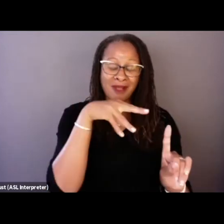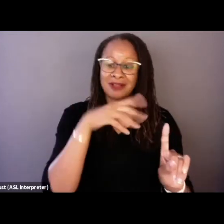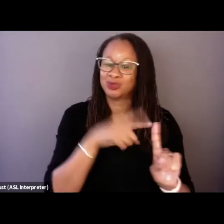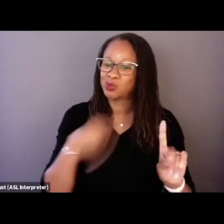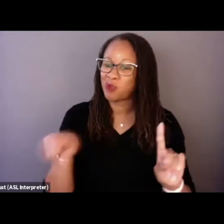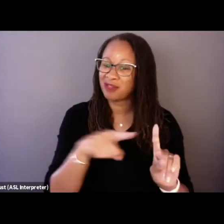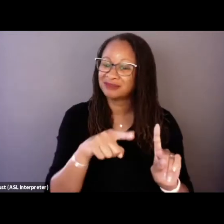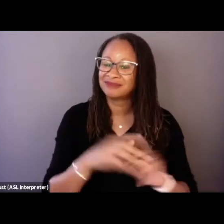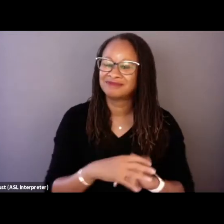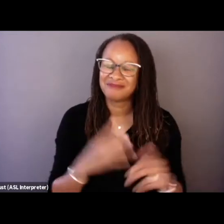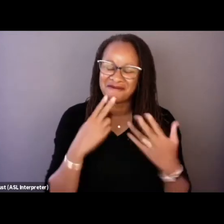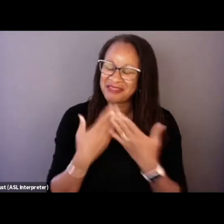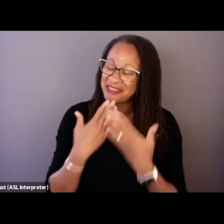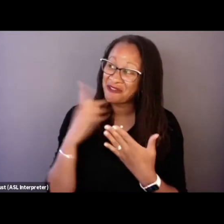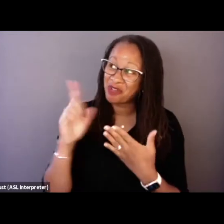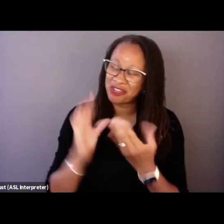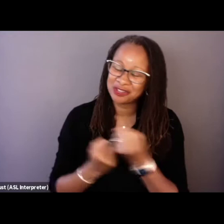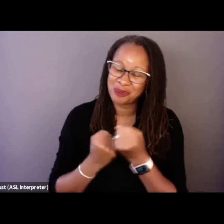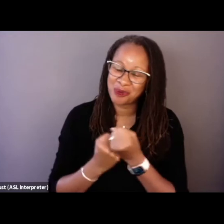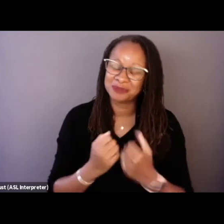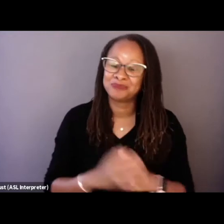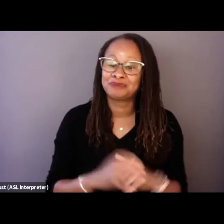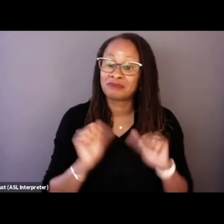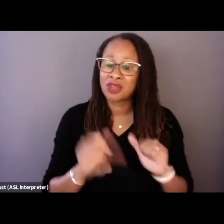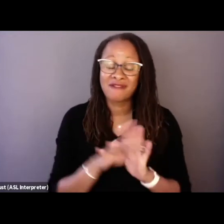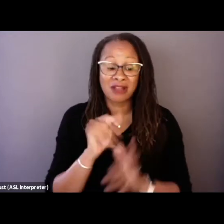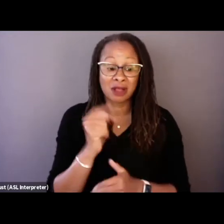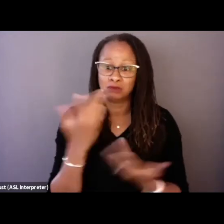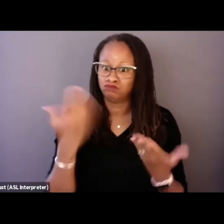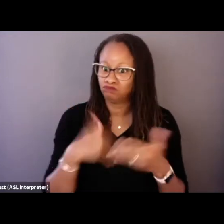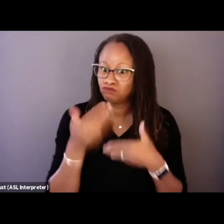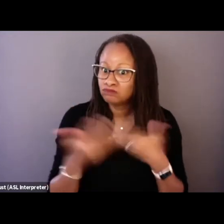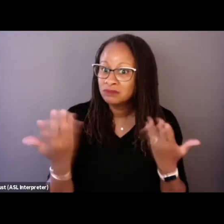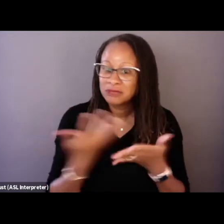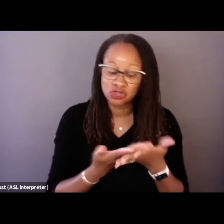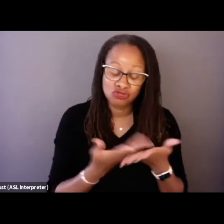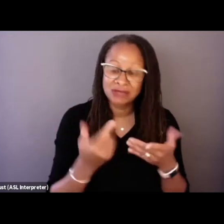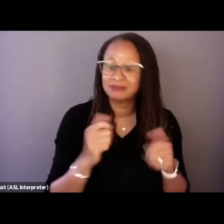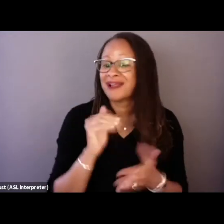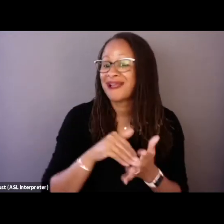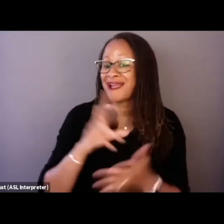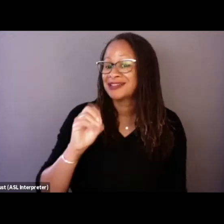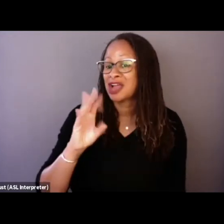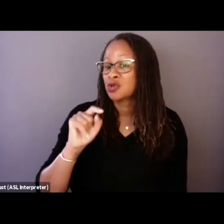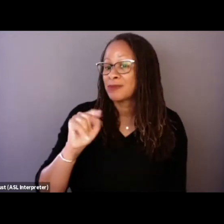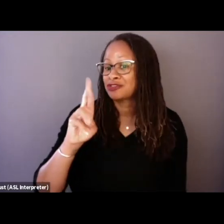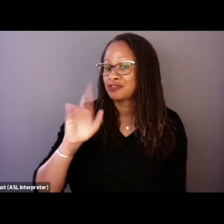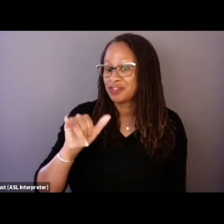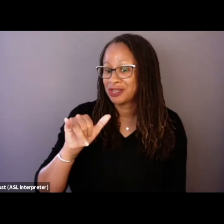We're really grateful for their support. You can find out some upcoming screenings at documentary.org, we have just a few left.